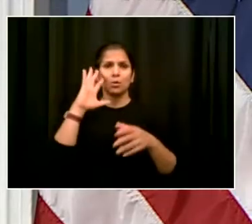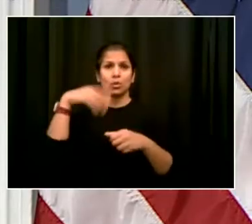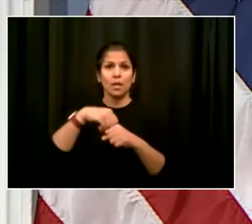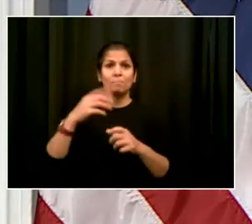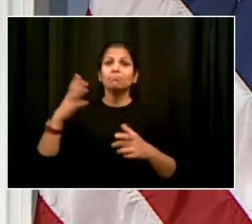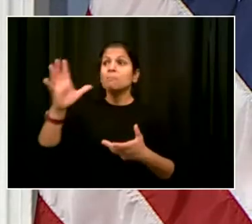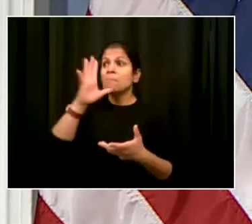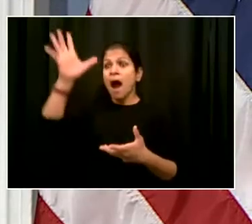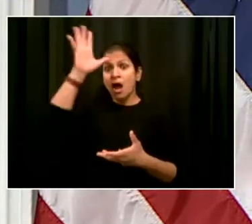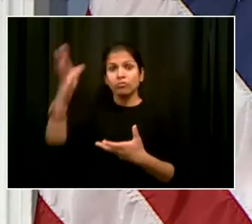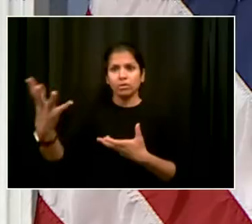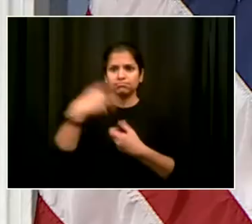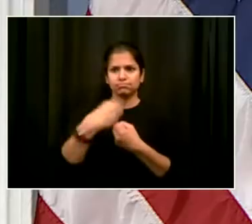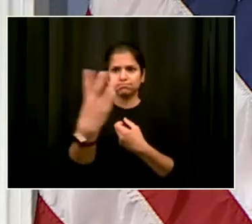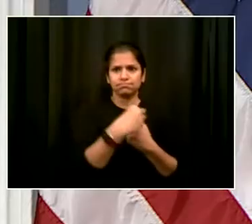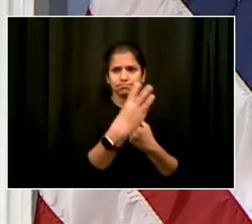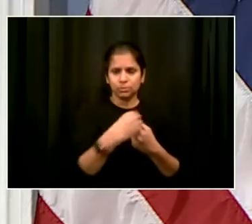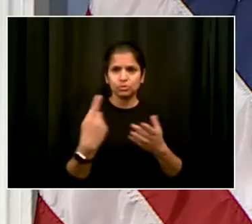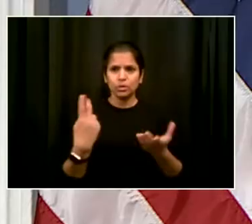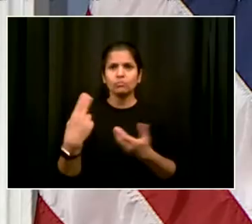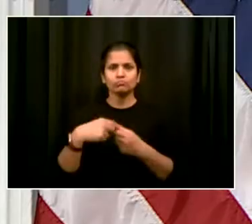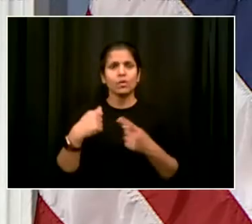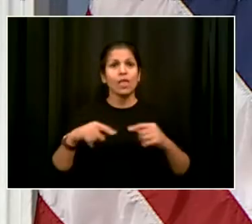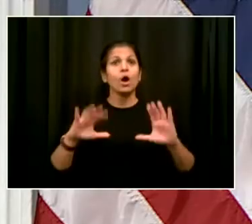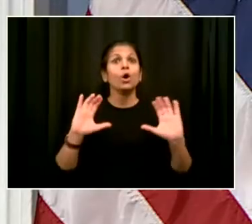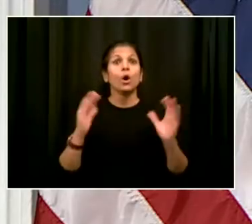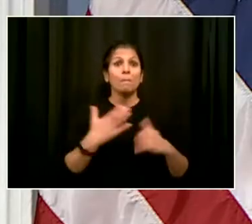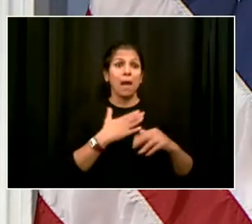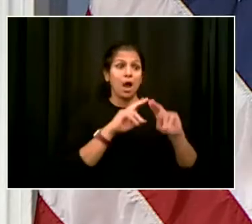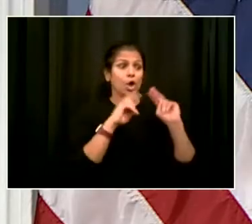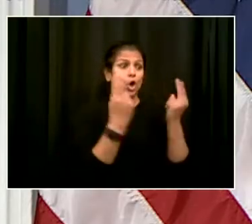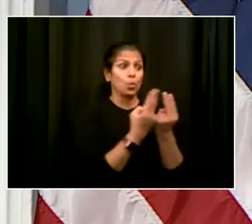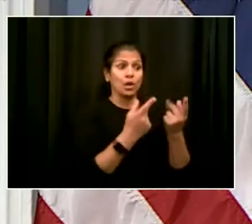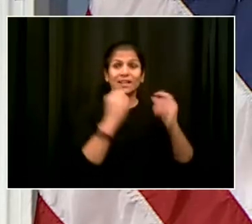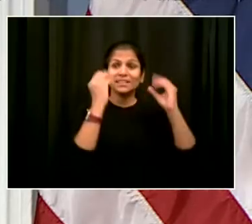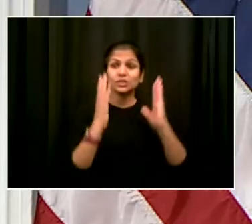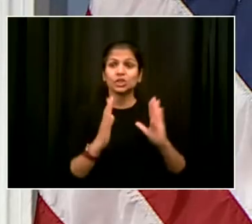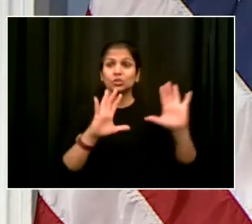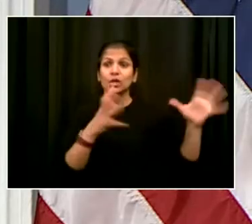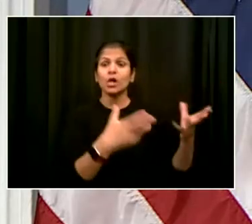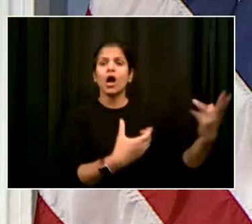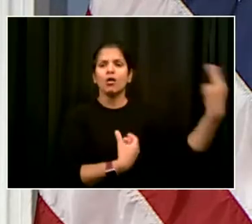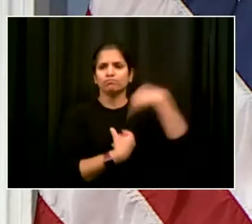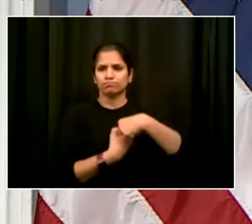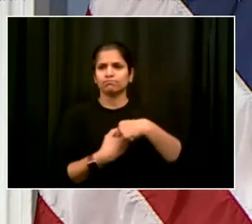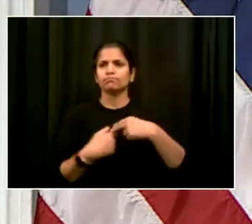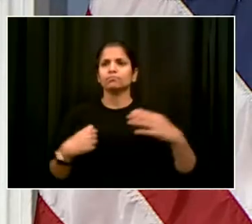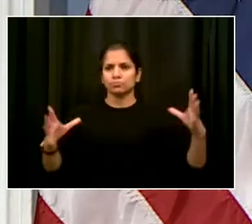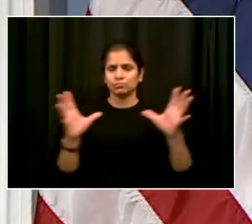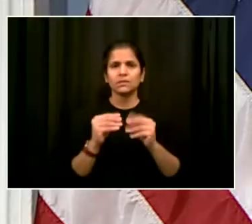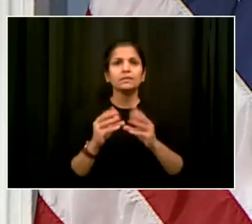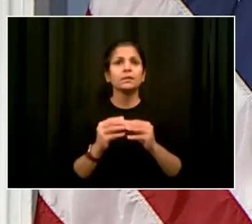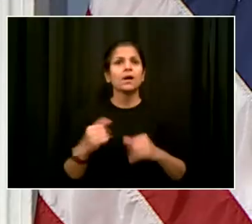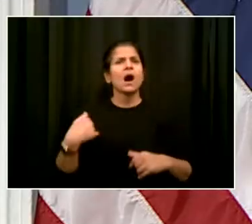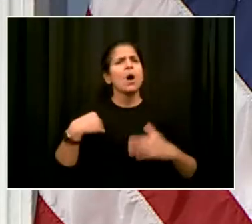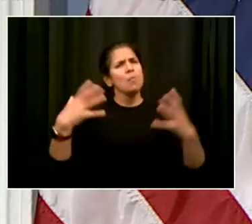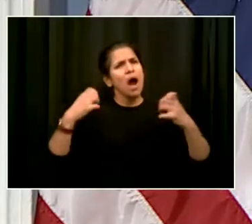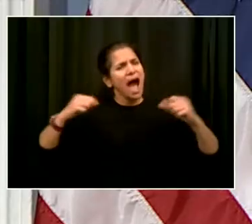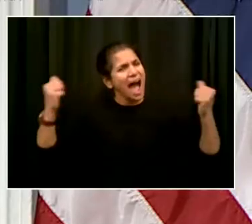LEARNING AND THAT OBVIOUSLY HAVE NCOVVSERATIONS WITHTHTH TH REE PAN AA NDPARENT GROUPS AS WELL AND COMMUNITY- BASED PARTNERS AS WELL, UNION PARTNERS WILL